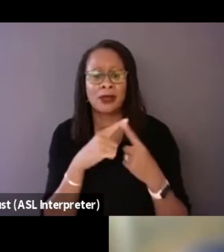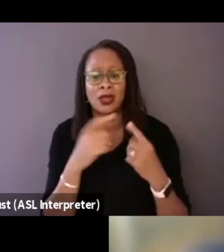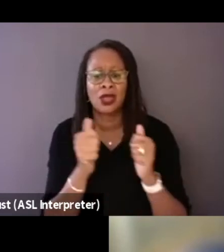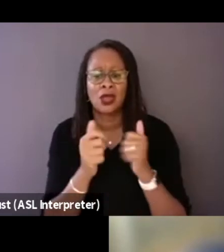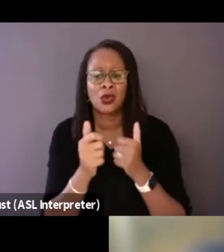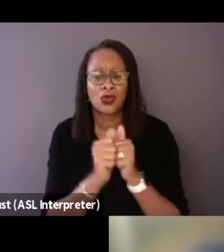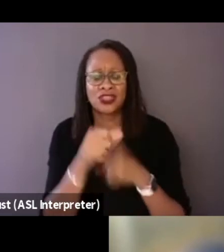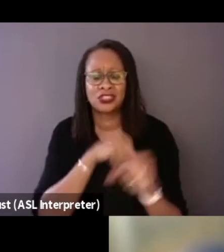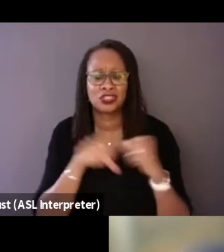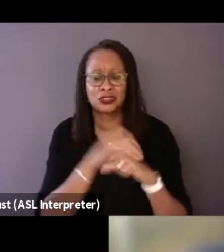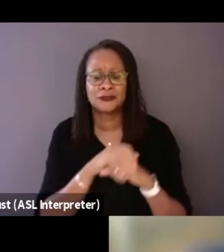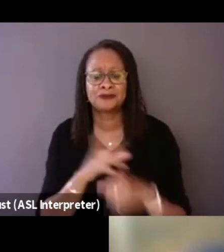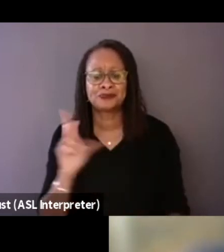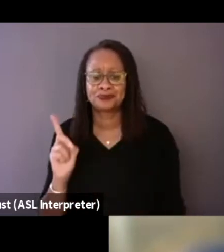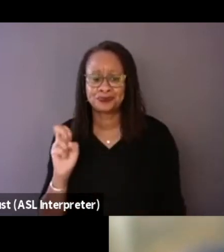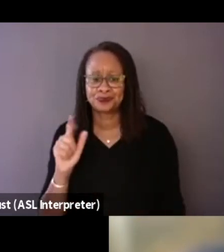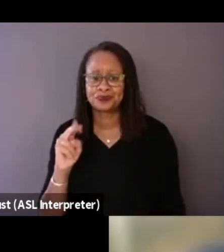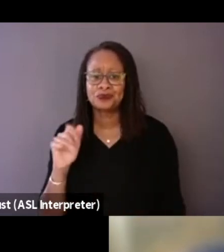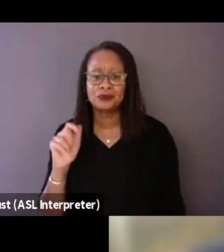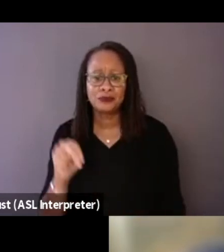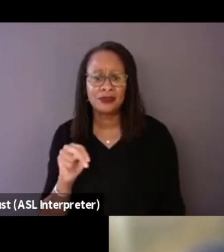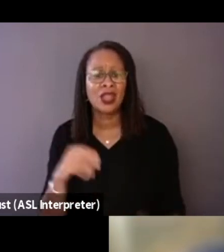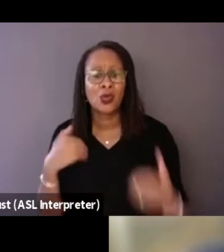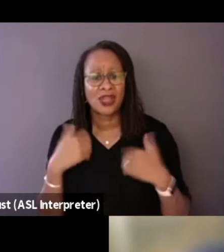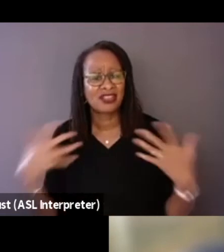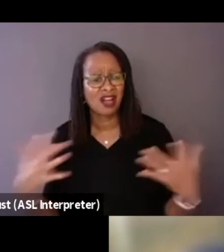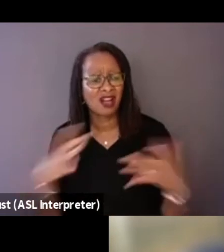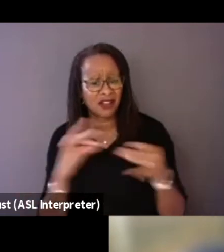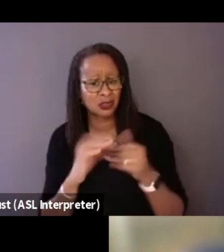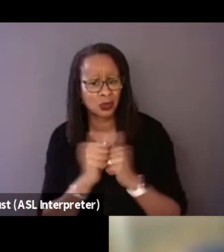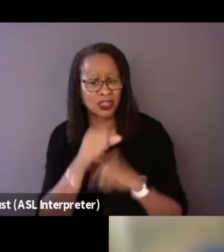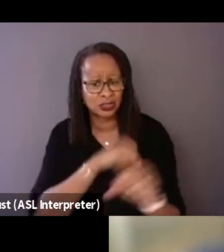It most definitely took a lot of conversation with one another because we were like,